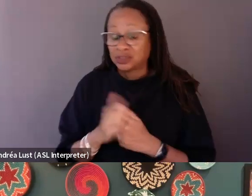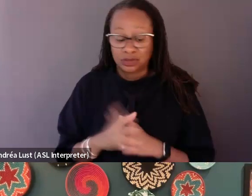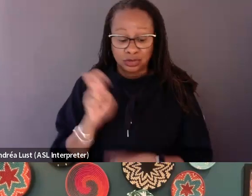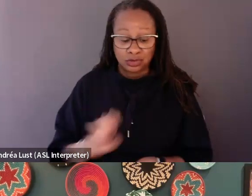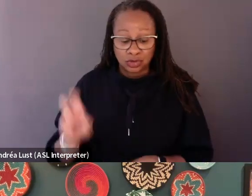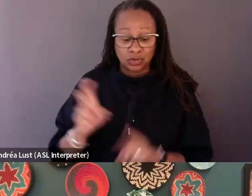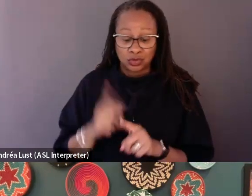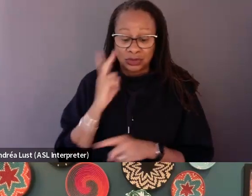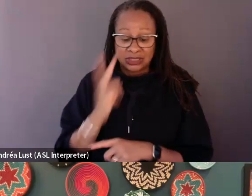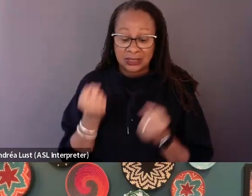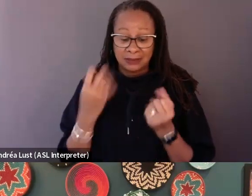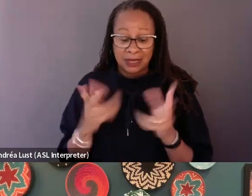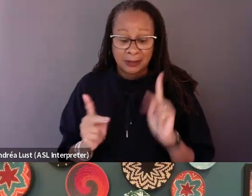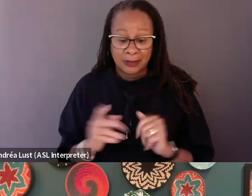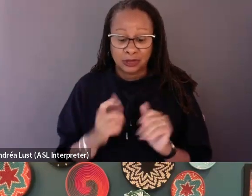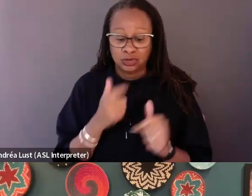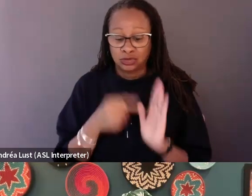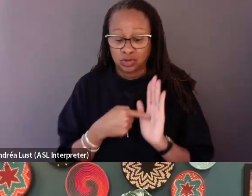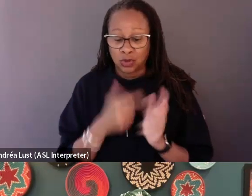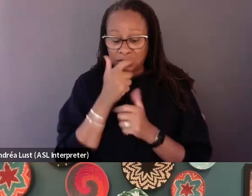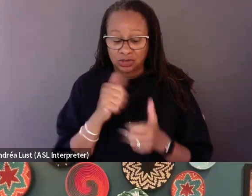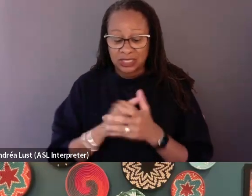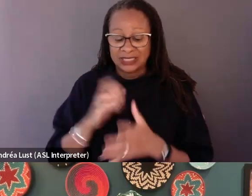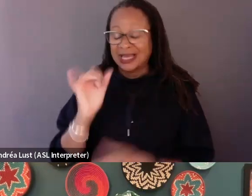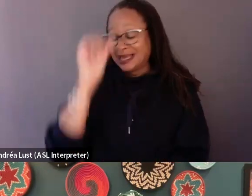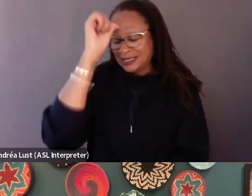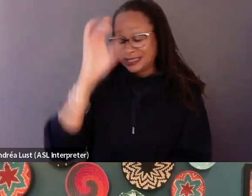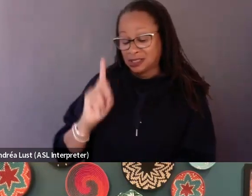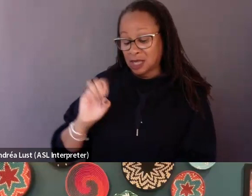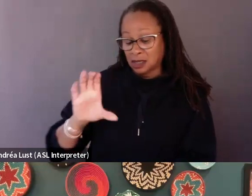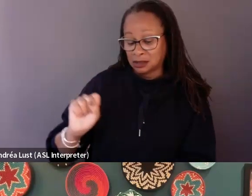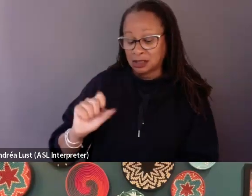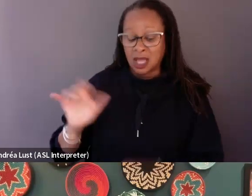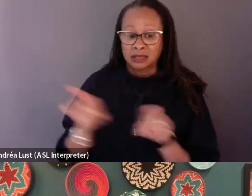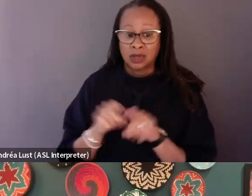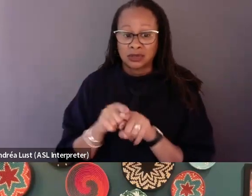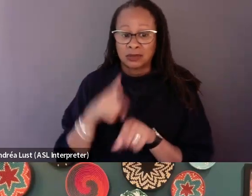a lot of people show interest in Indian documentaries. And I think it's also because we're all trying